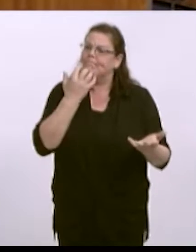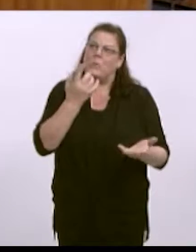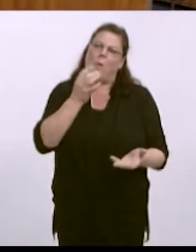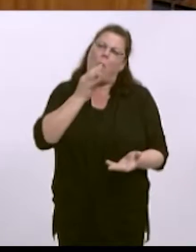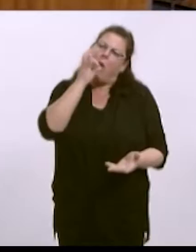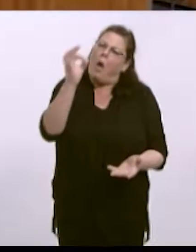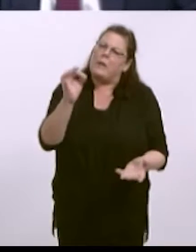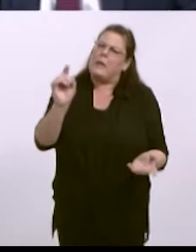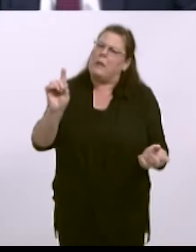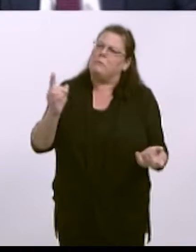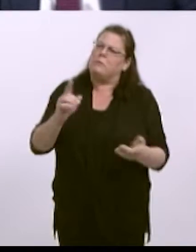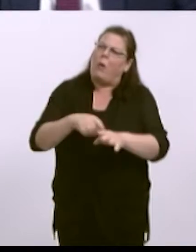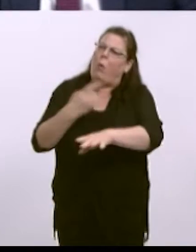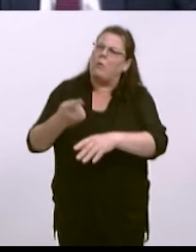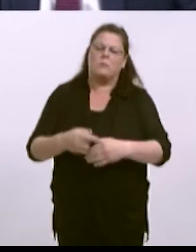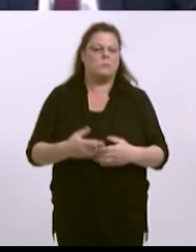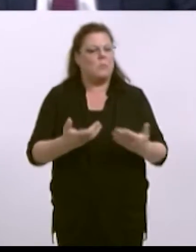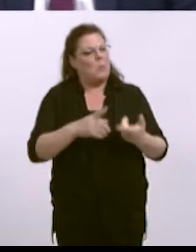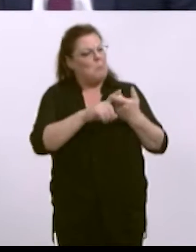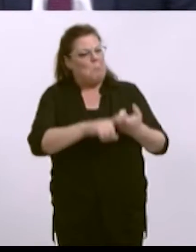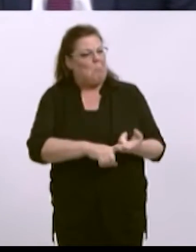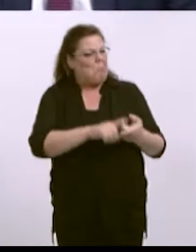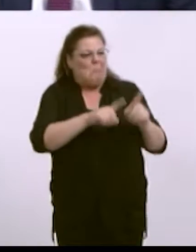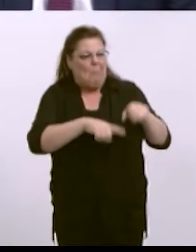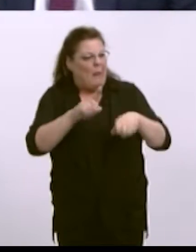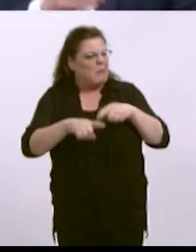Carwyn Jones: Much of it depends on the legislation itself. What I can say to the Member is that